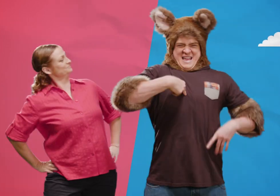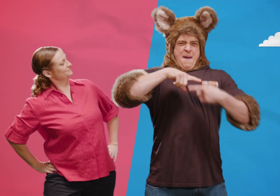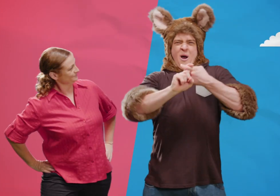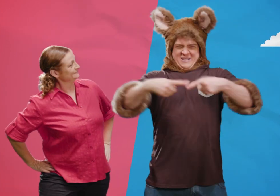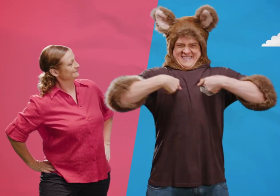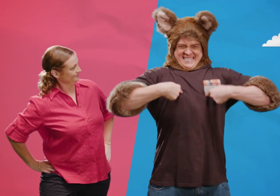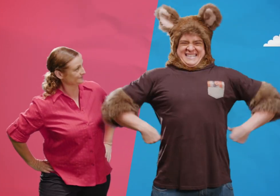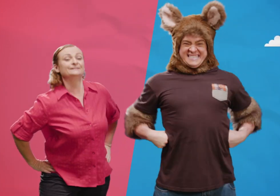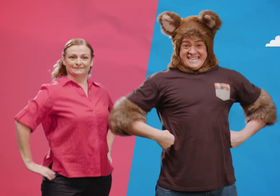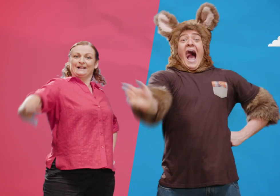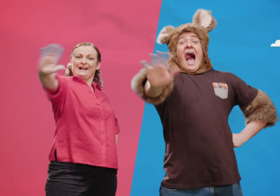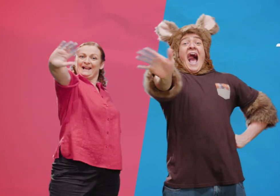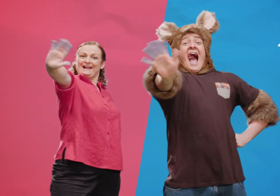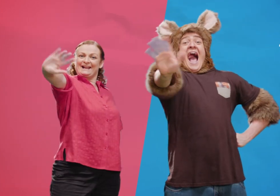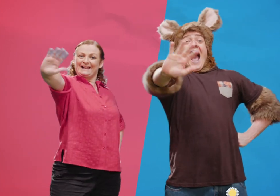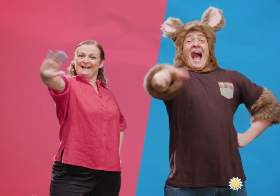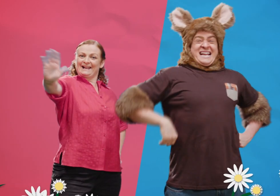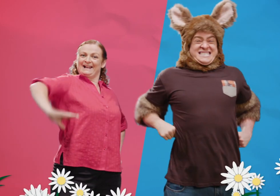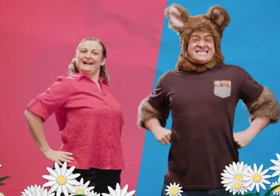And I'm Possum. Hello.